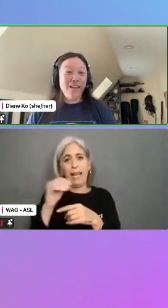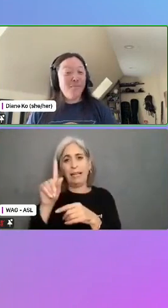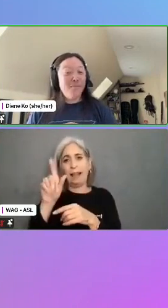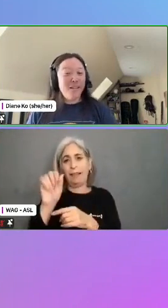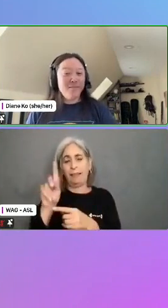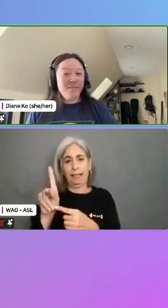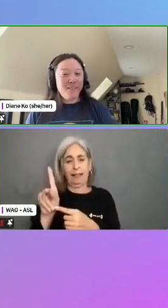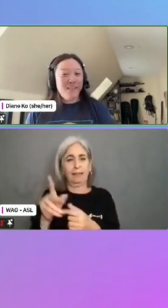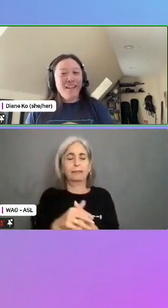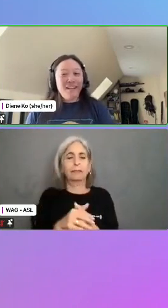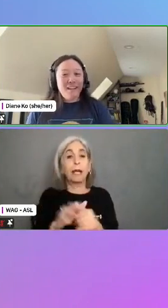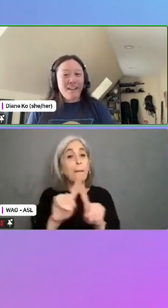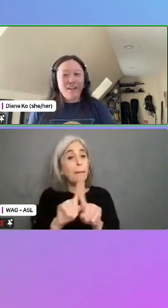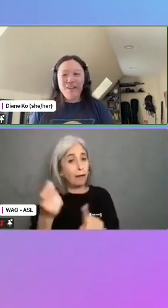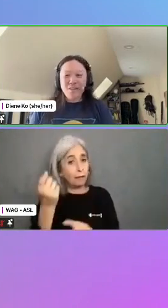Their implementation details.